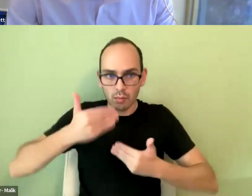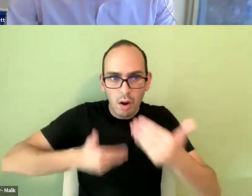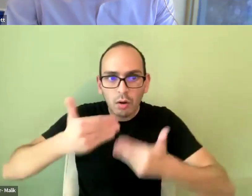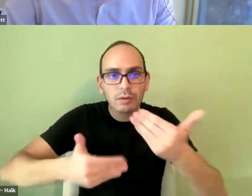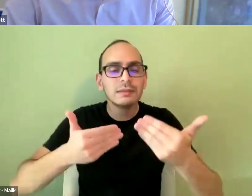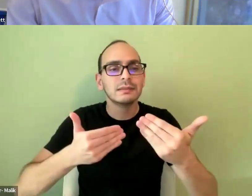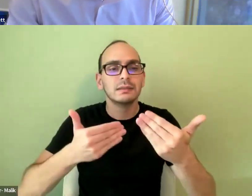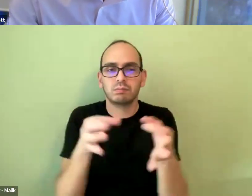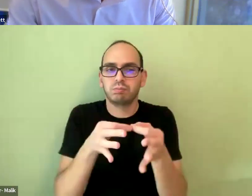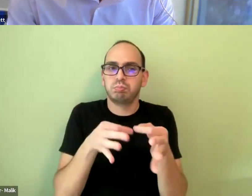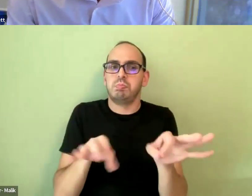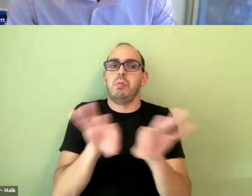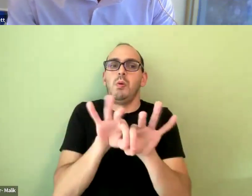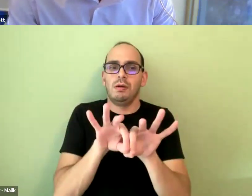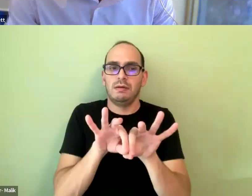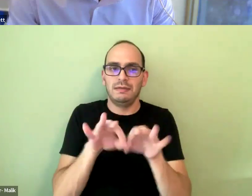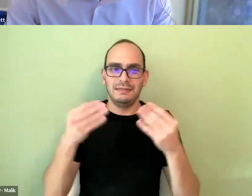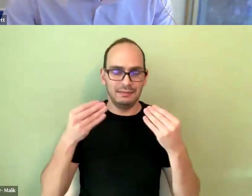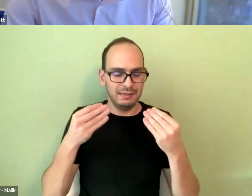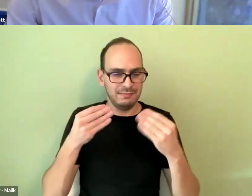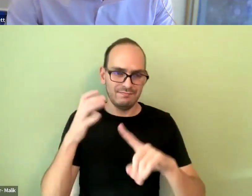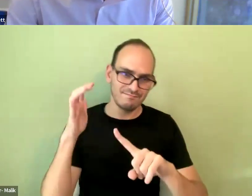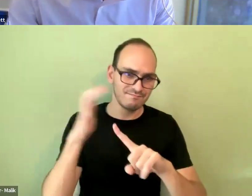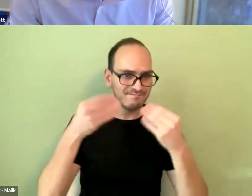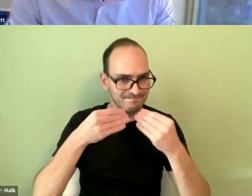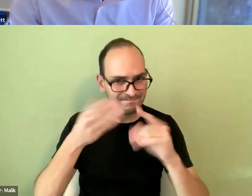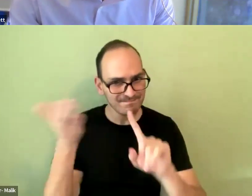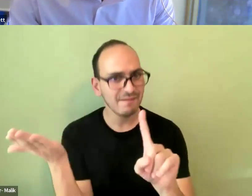really important in selling this prospect to students.